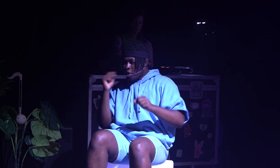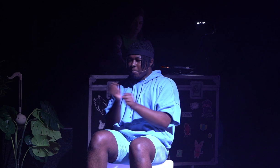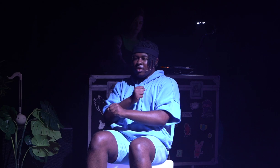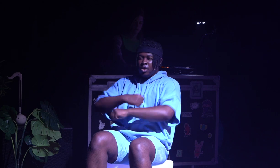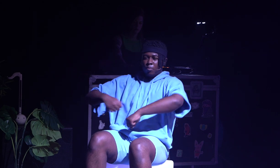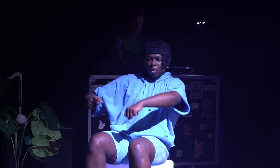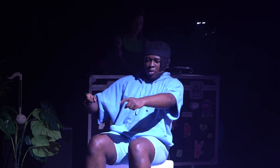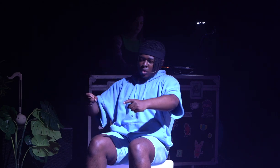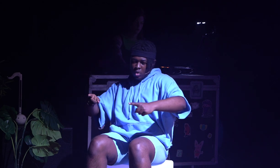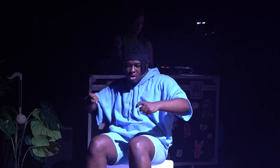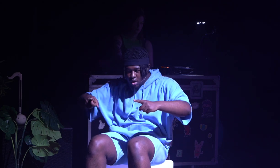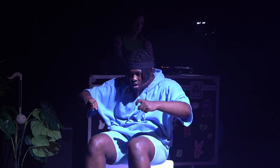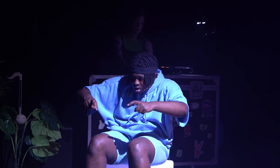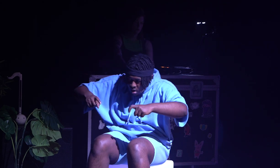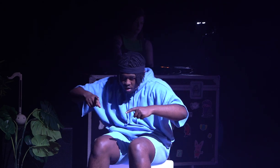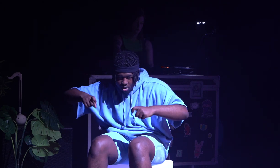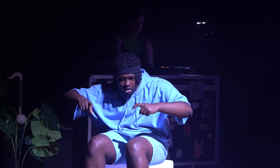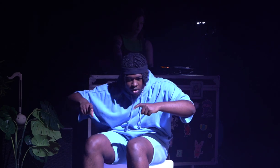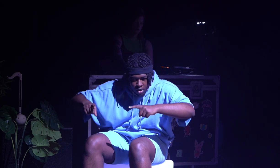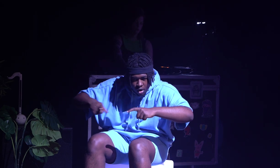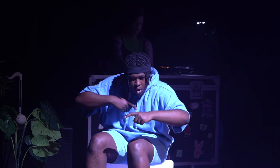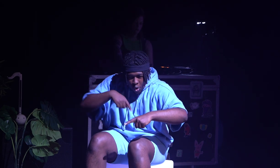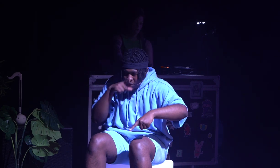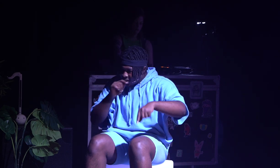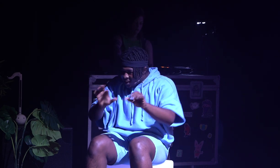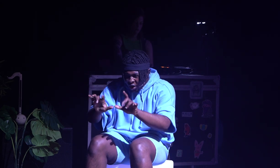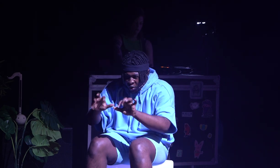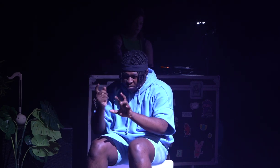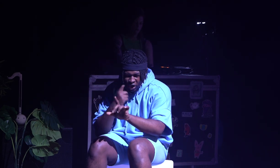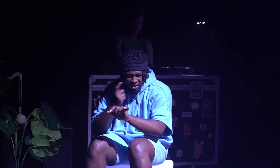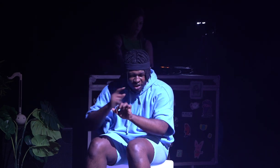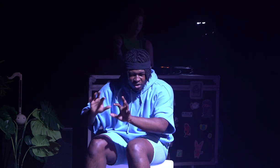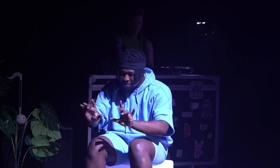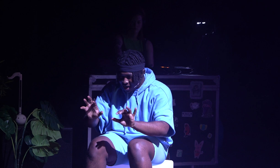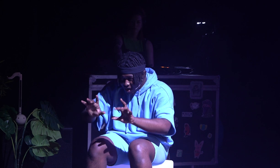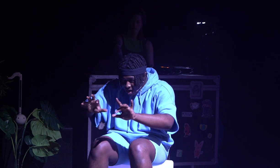We can make them wiggle. We can tickle them gently on the belly